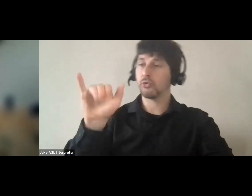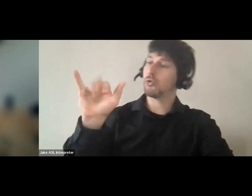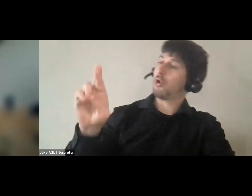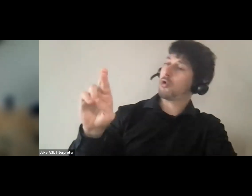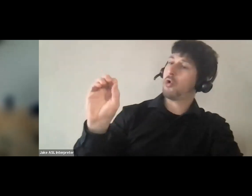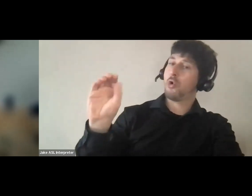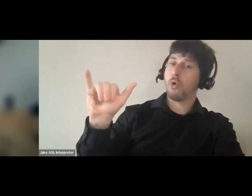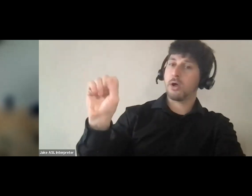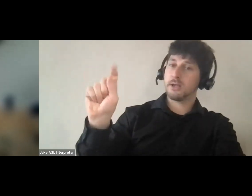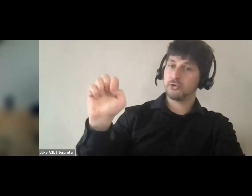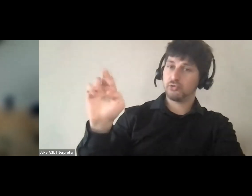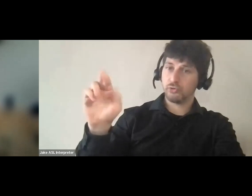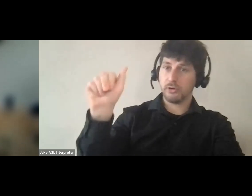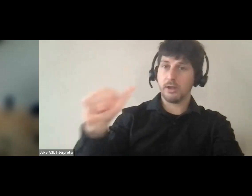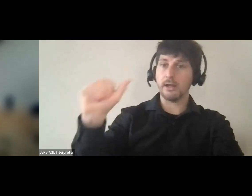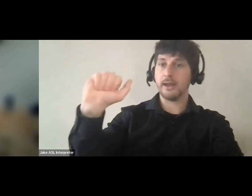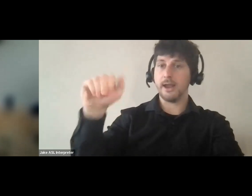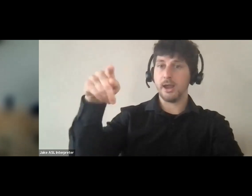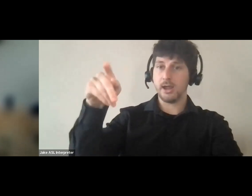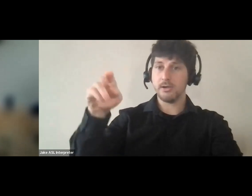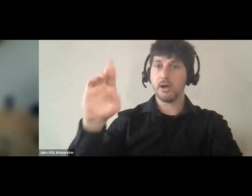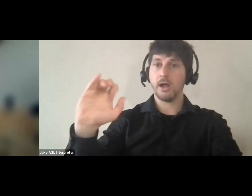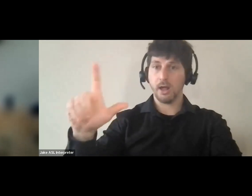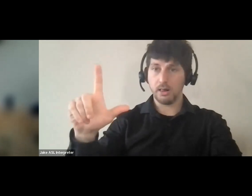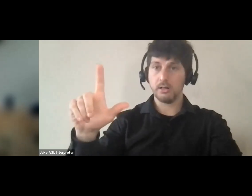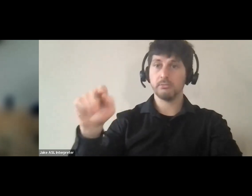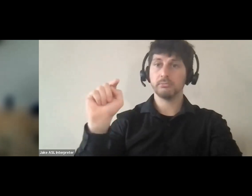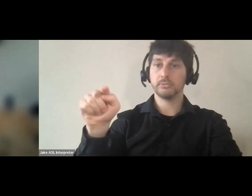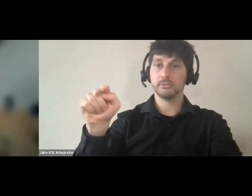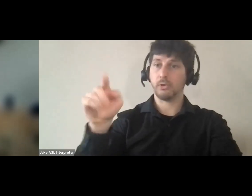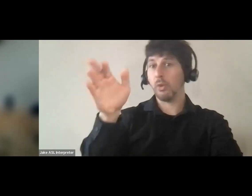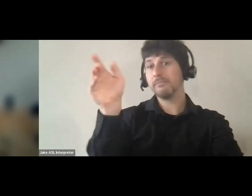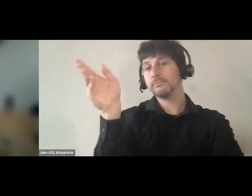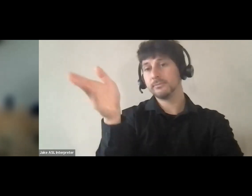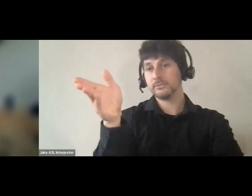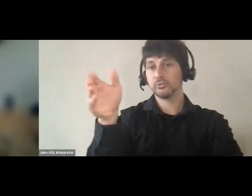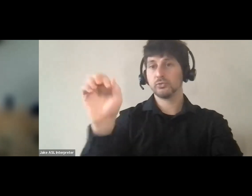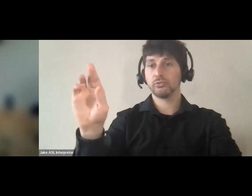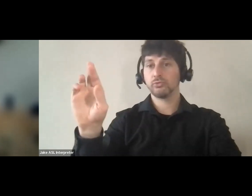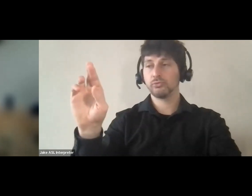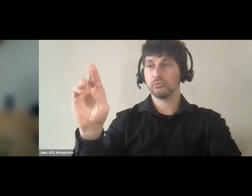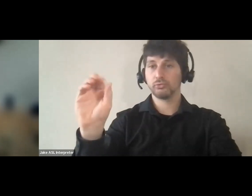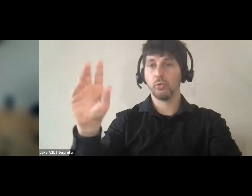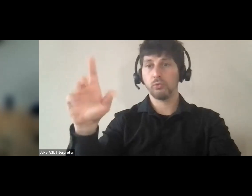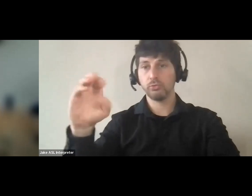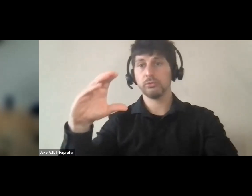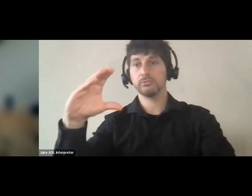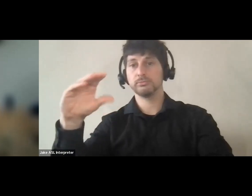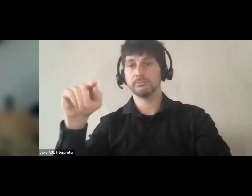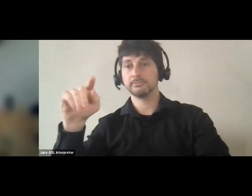I will drop my e-mail in there as well.